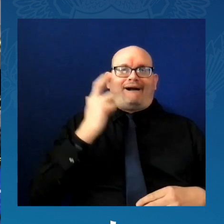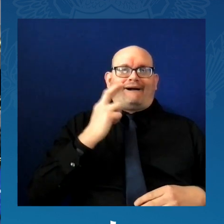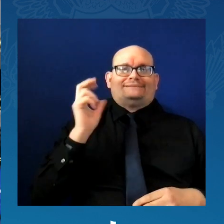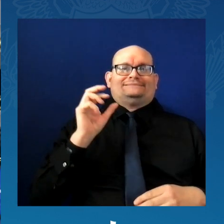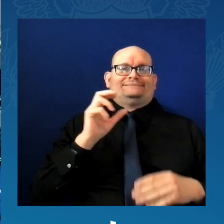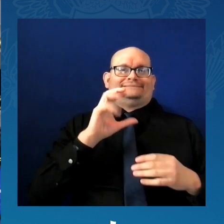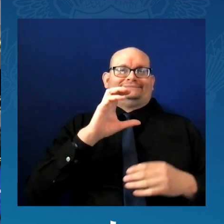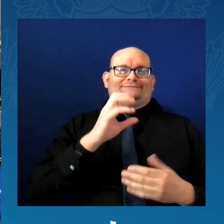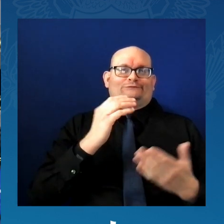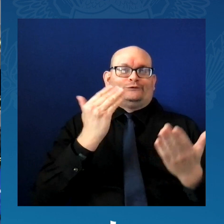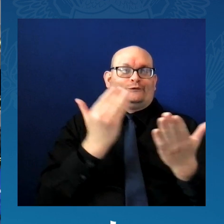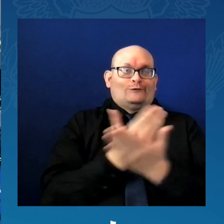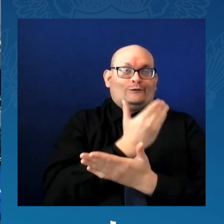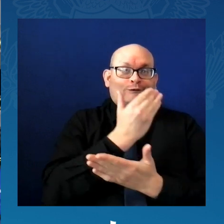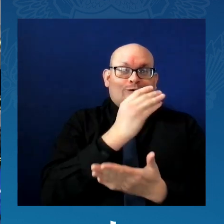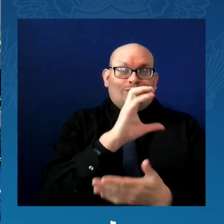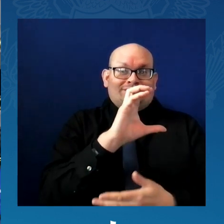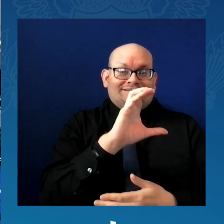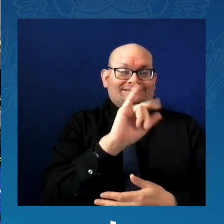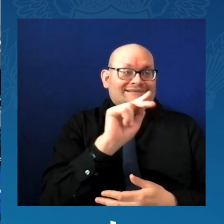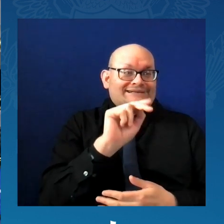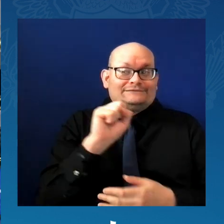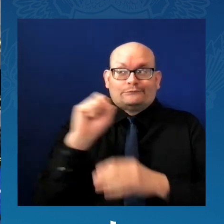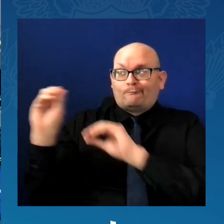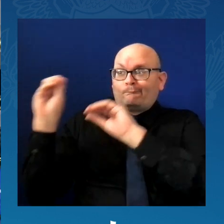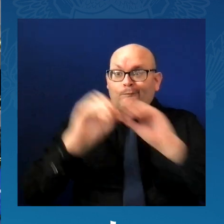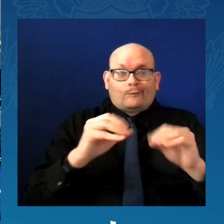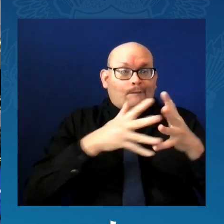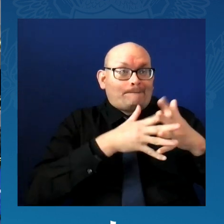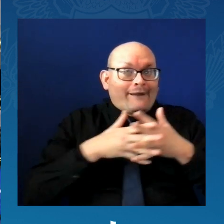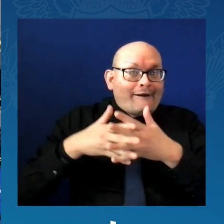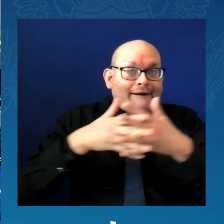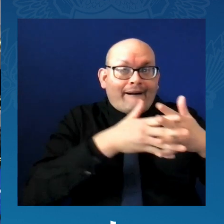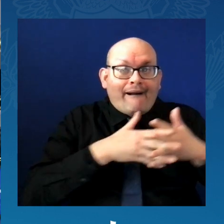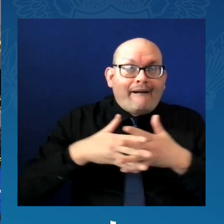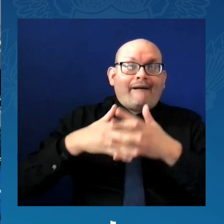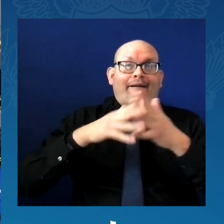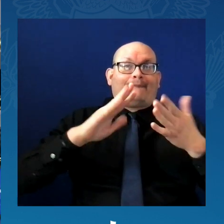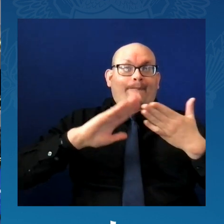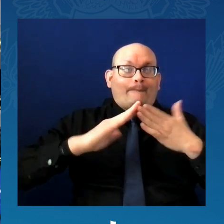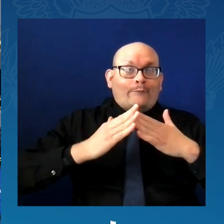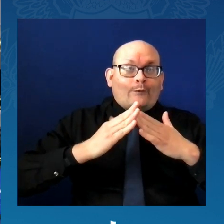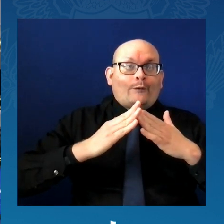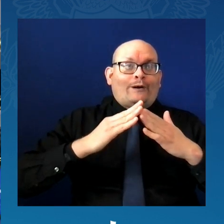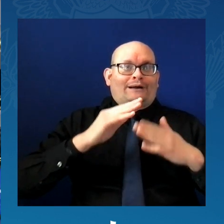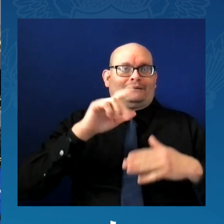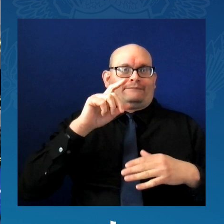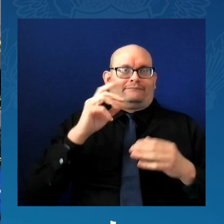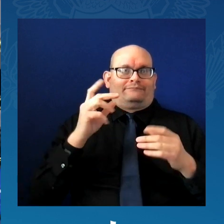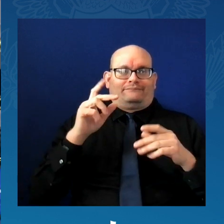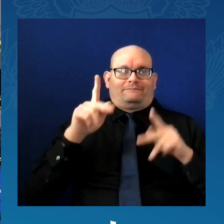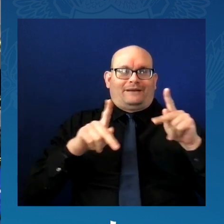to folks who are who are opportunity youth. Again, we can use this problem in some ways to solve another.